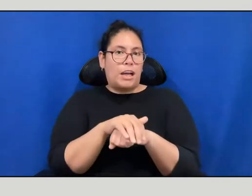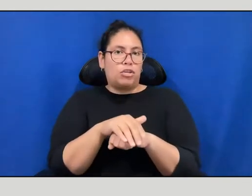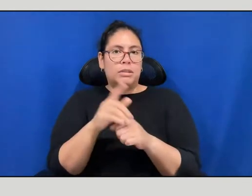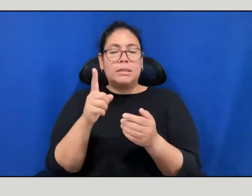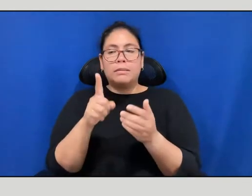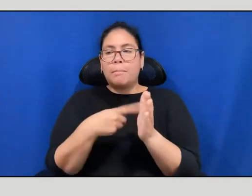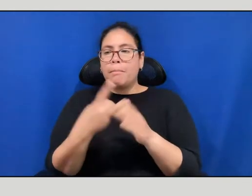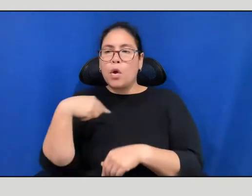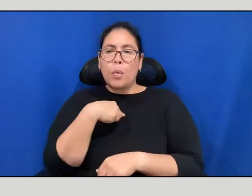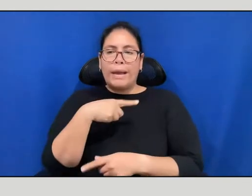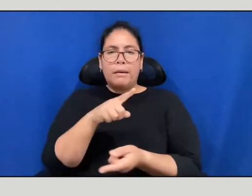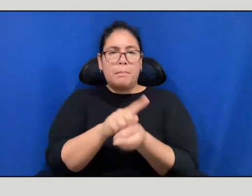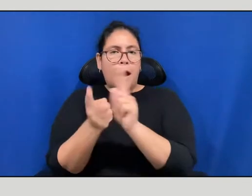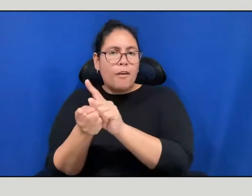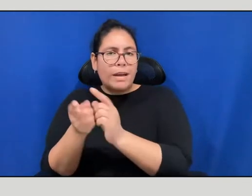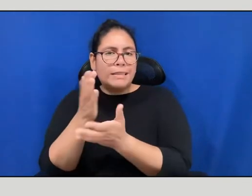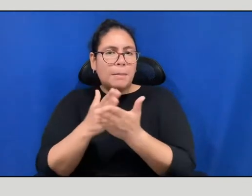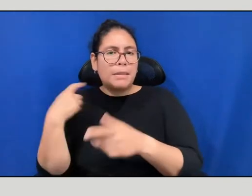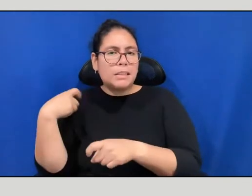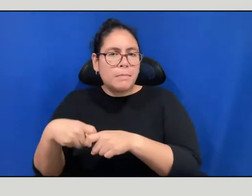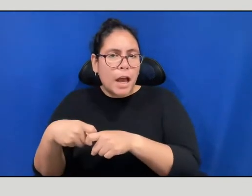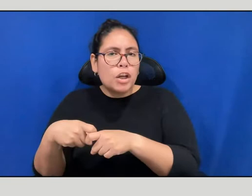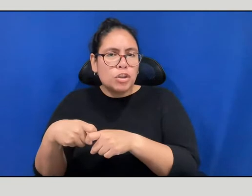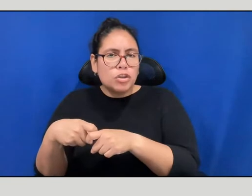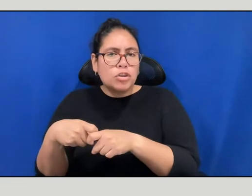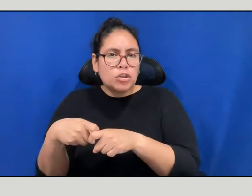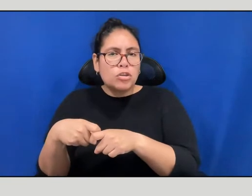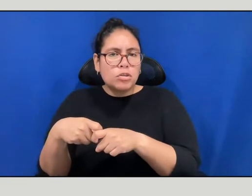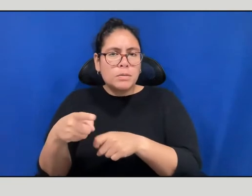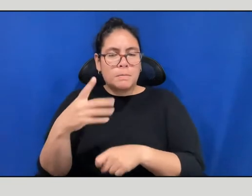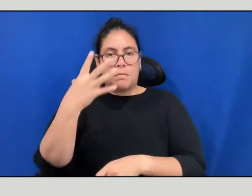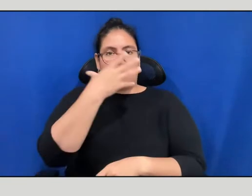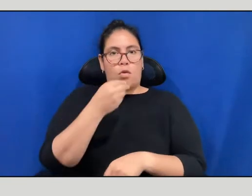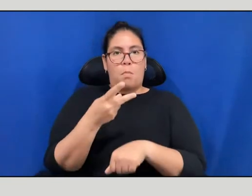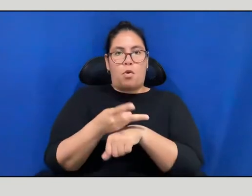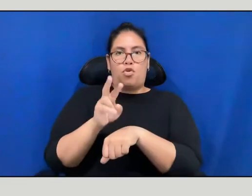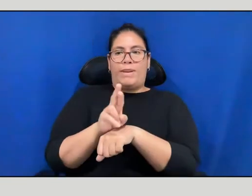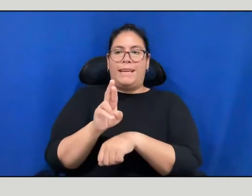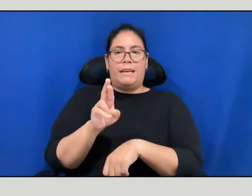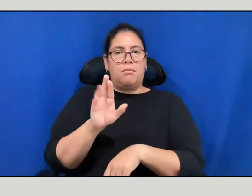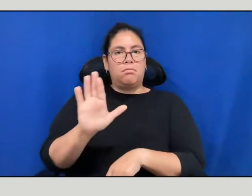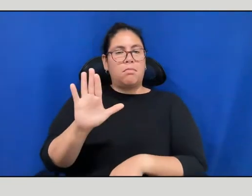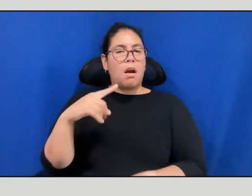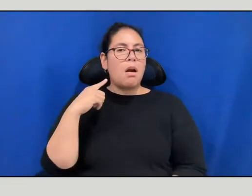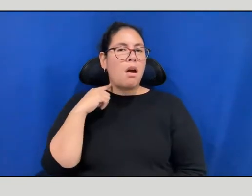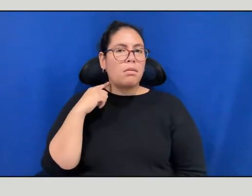although we do, we let the Spanish, the beautiful Puerto Rican accent breathe in both versions.